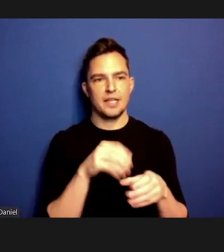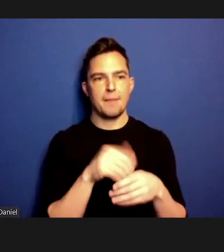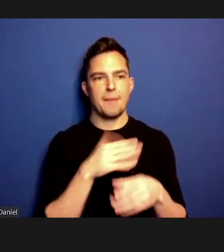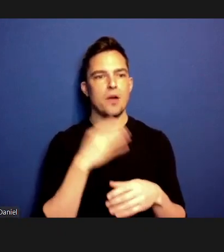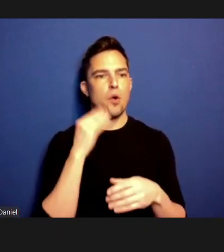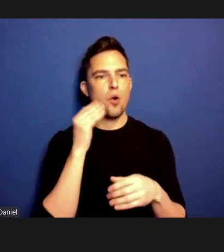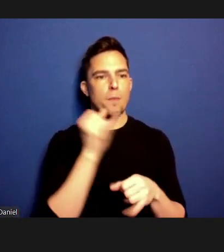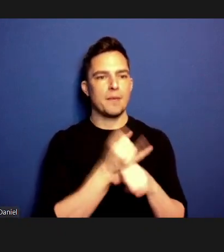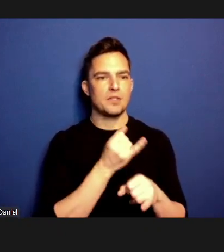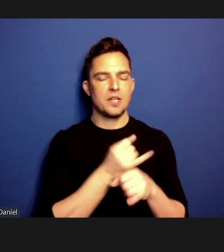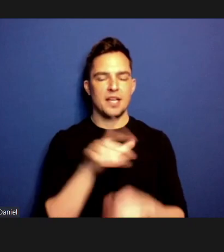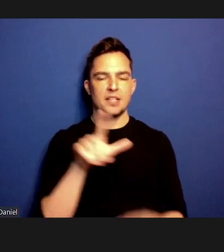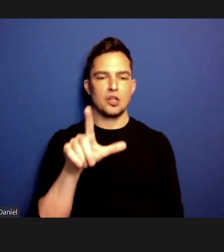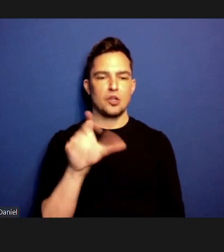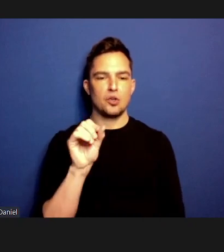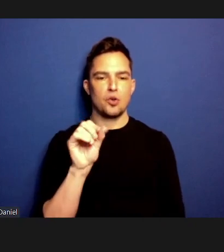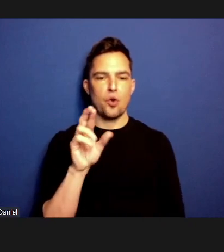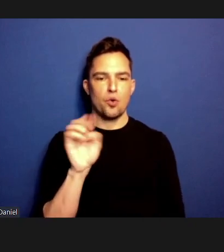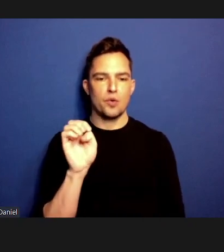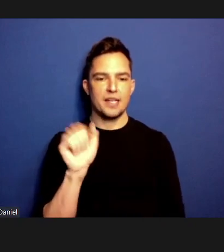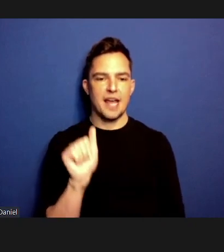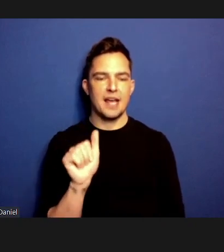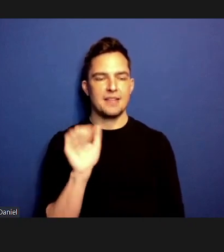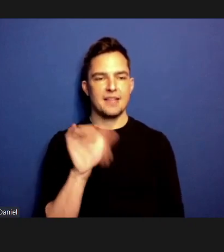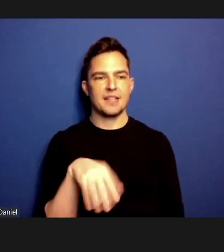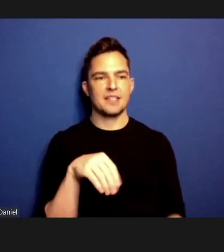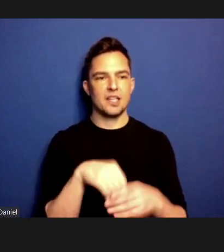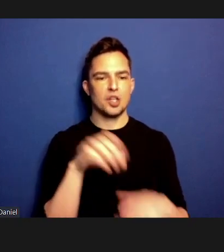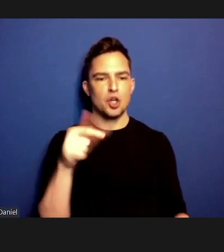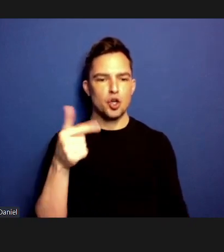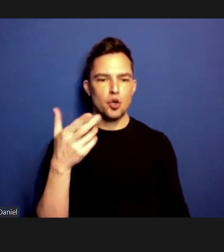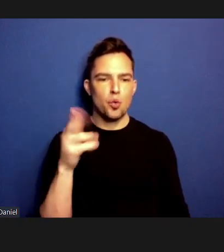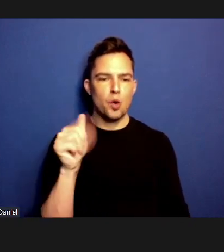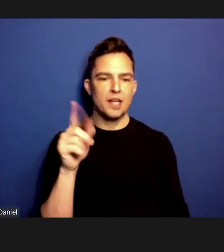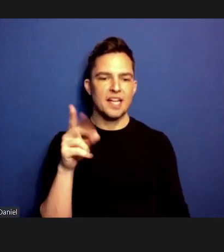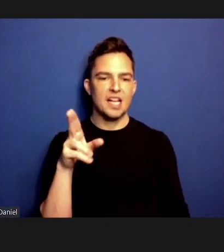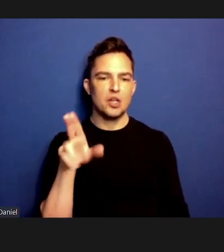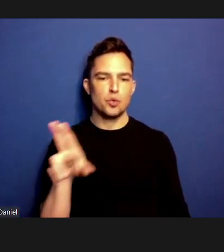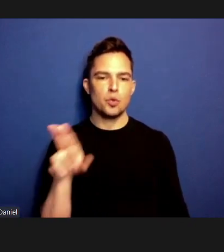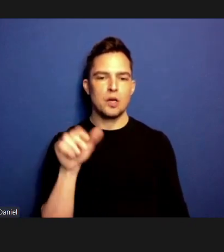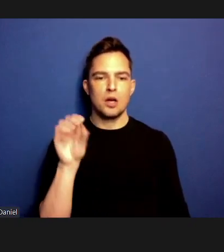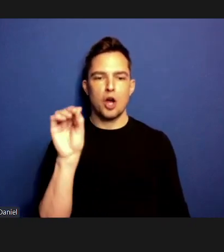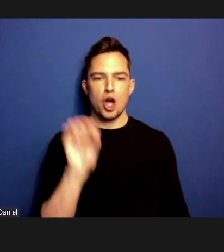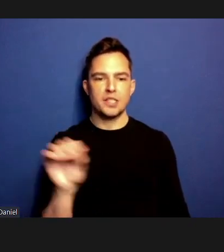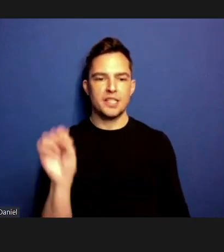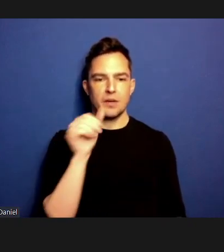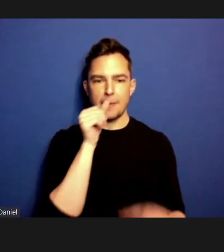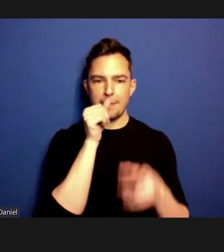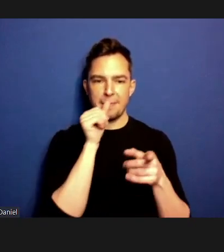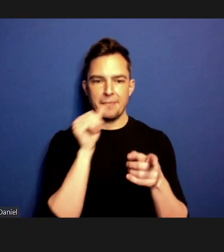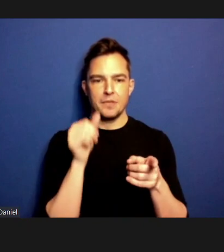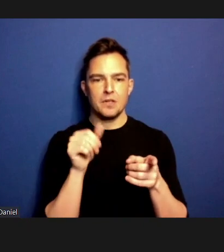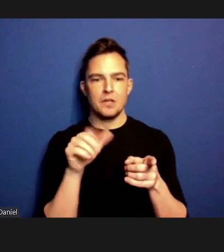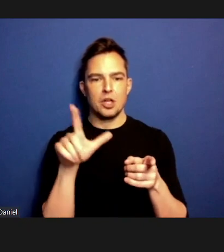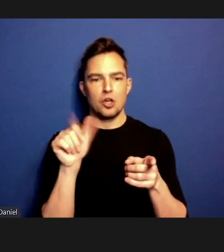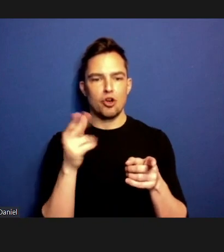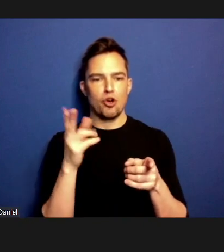is Laurier which is in Waterloo, Ontario. To pilot test how do we practically now implement